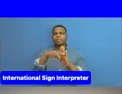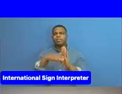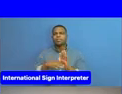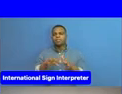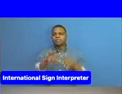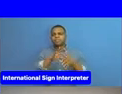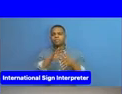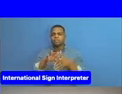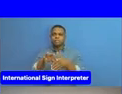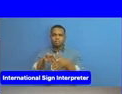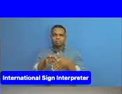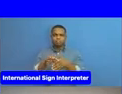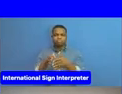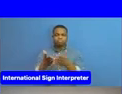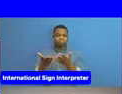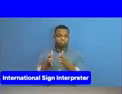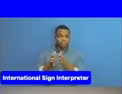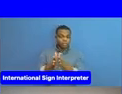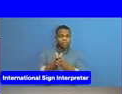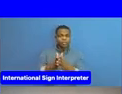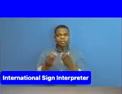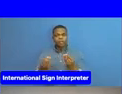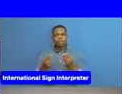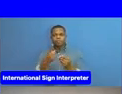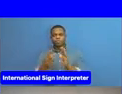before the deadline on the 31st of March of next year.